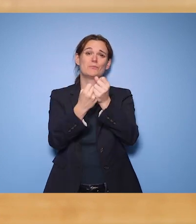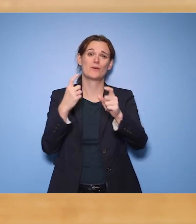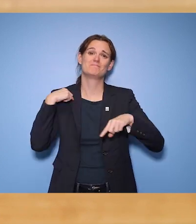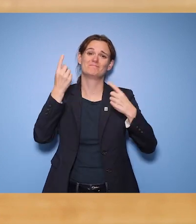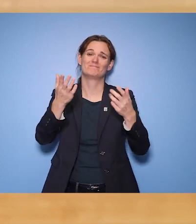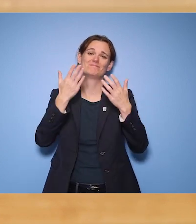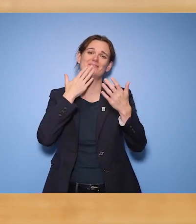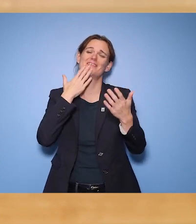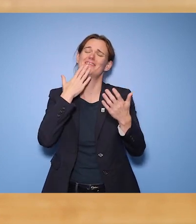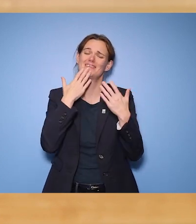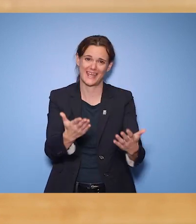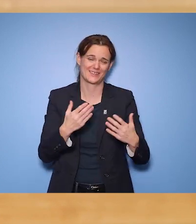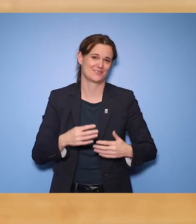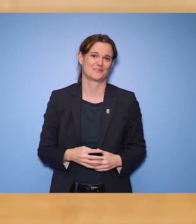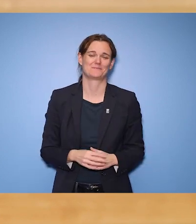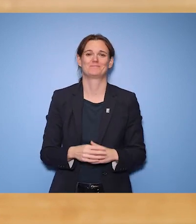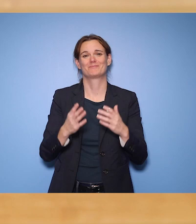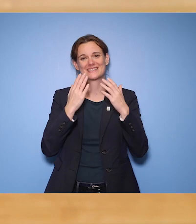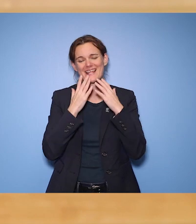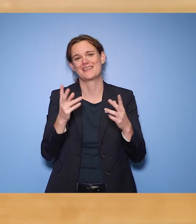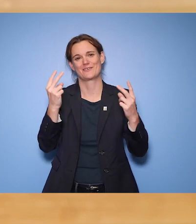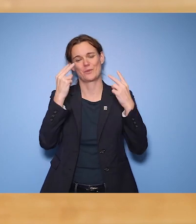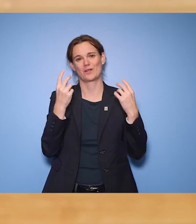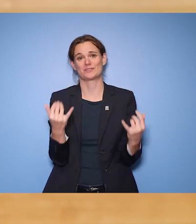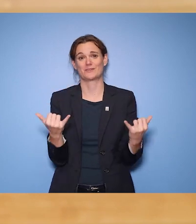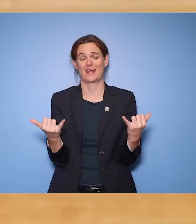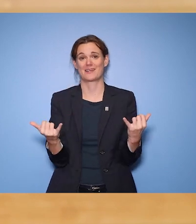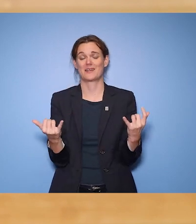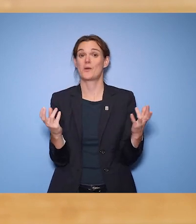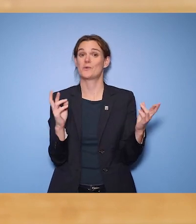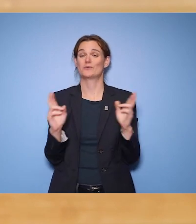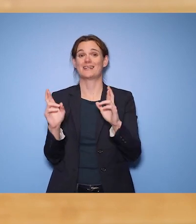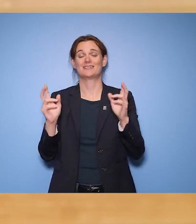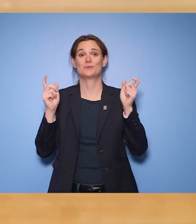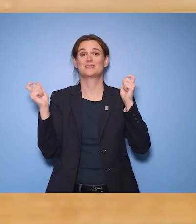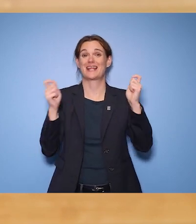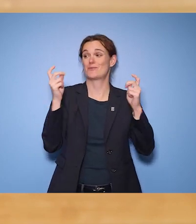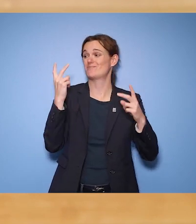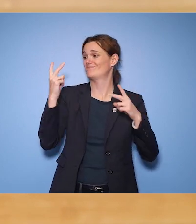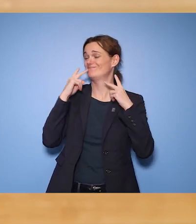and thank you, thank you for joining me and us today as we celebrate our collective achievements